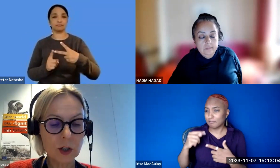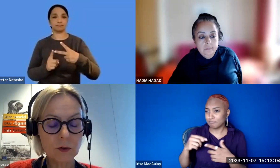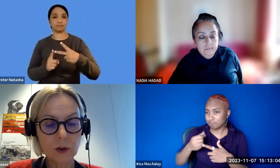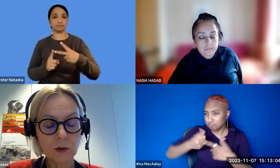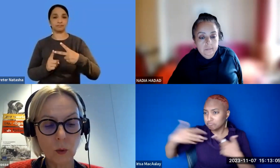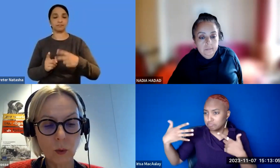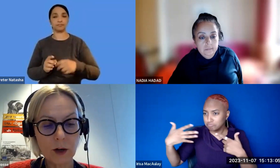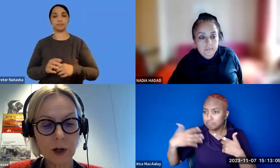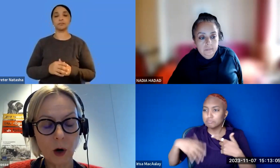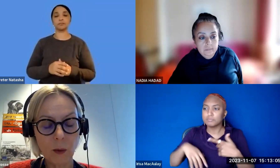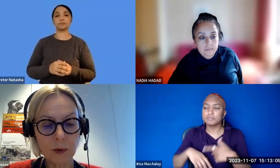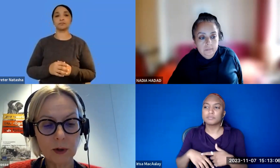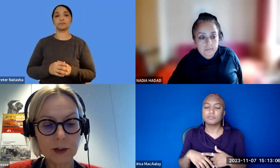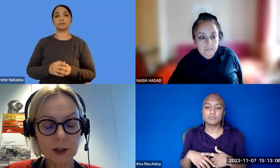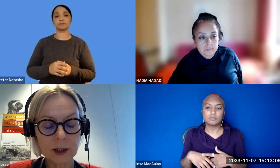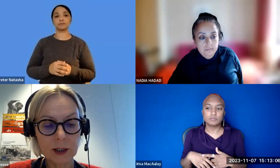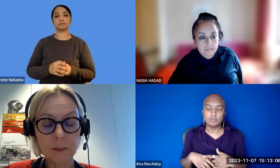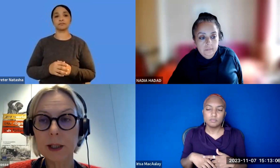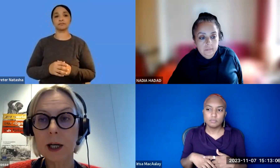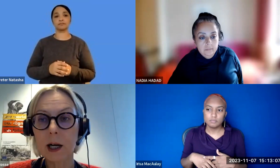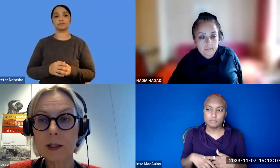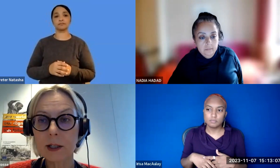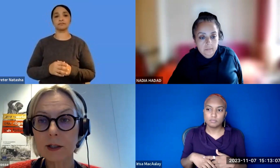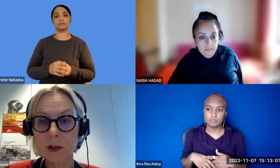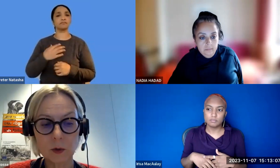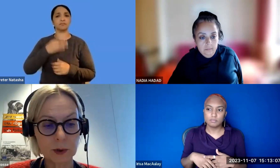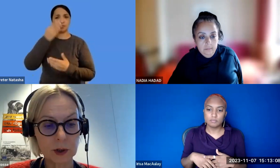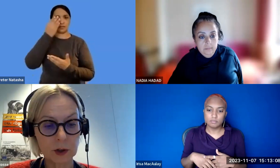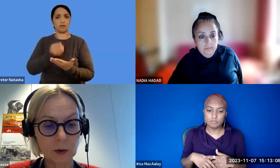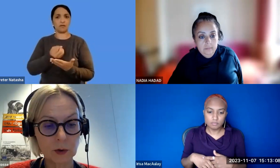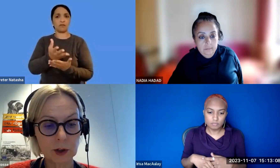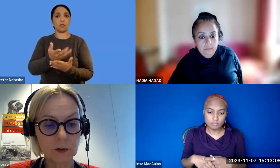to mention where we are operating in the EU